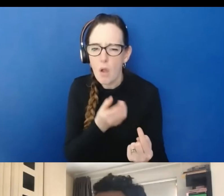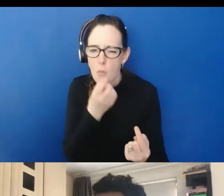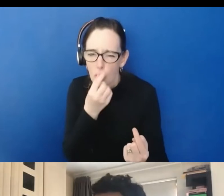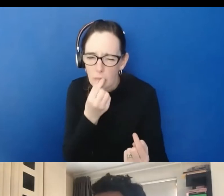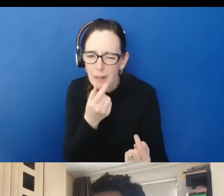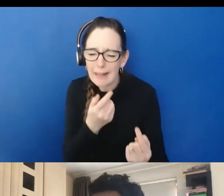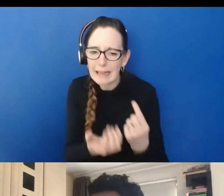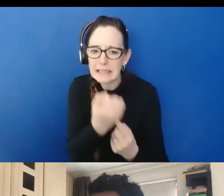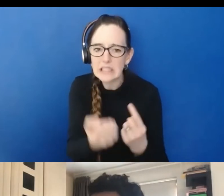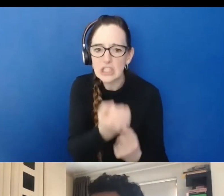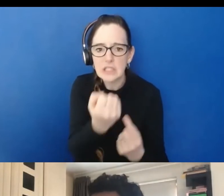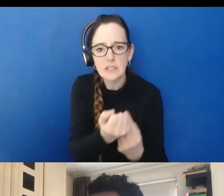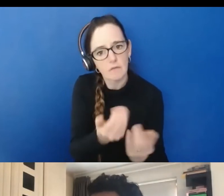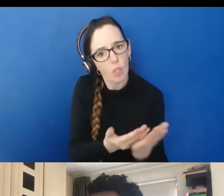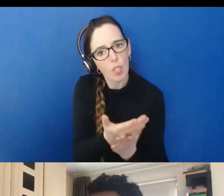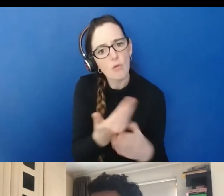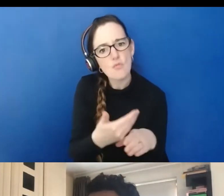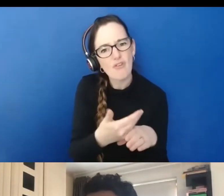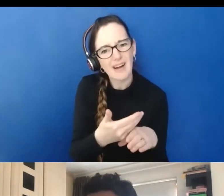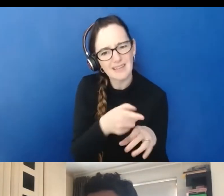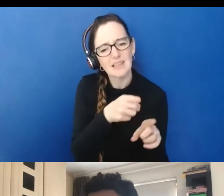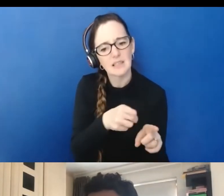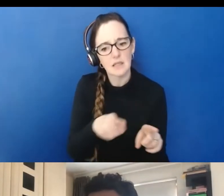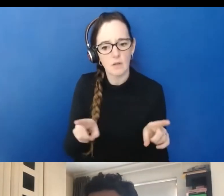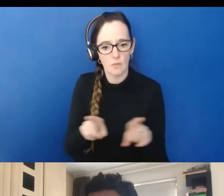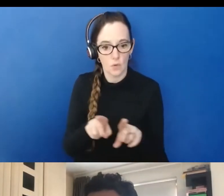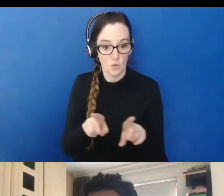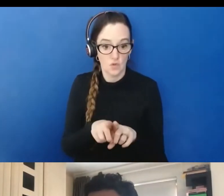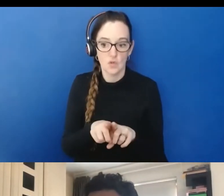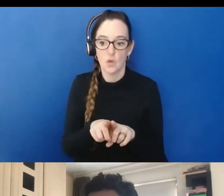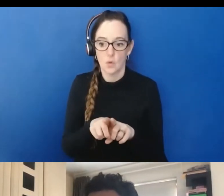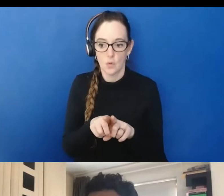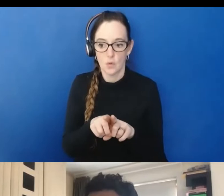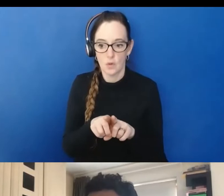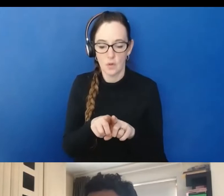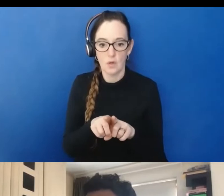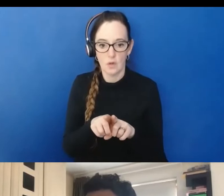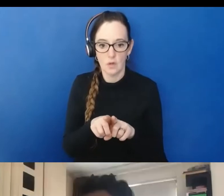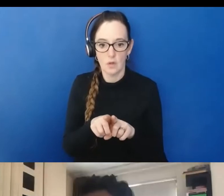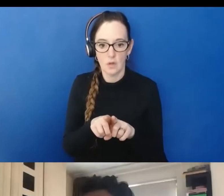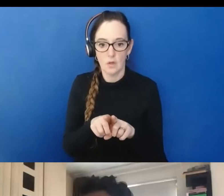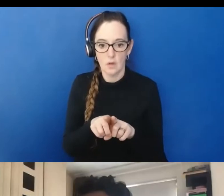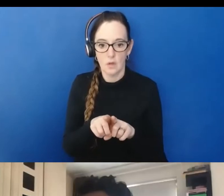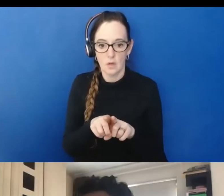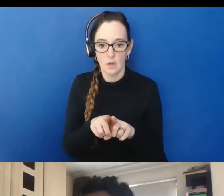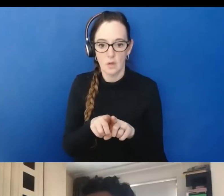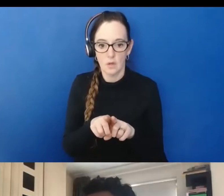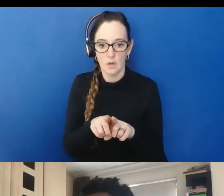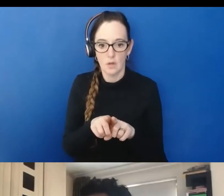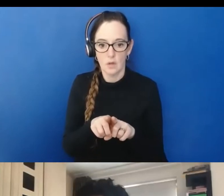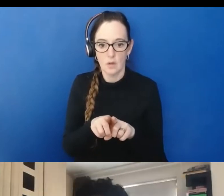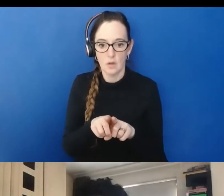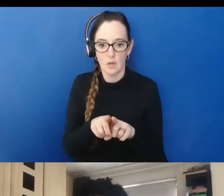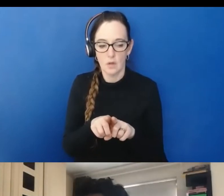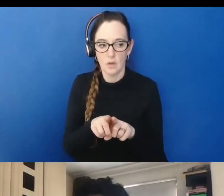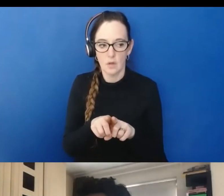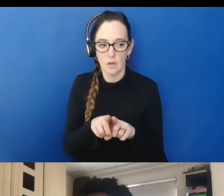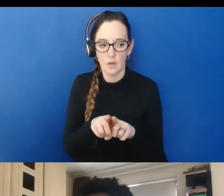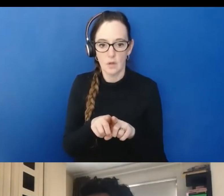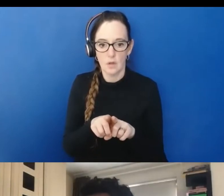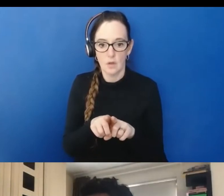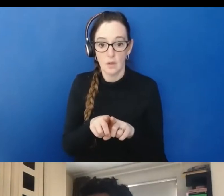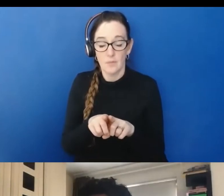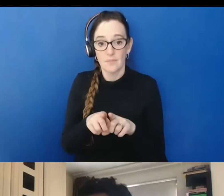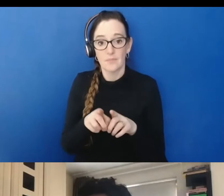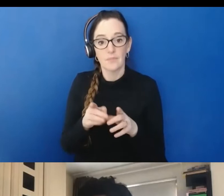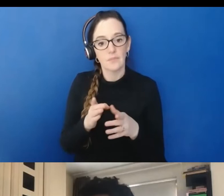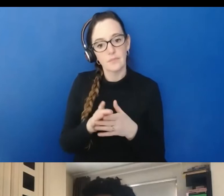And, at the same time, there is a return because those in a series, from time to time we discuss